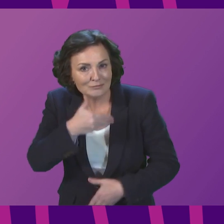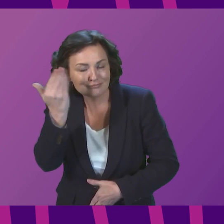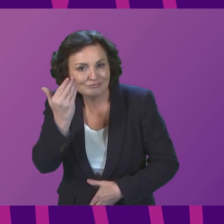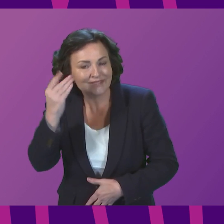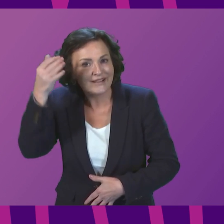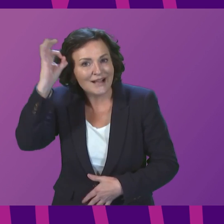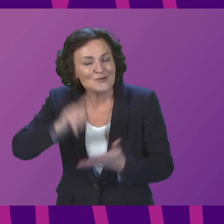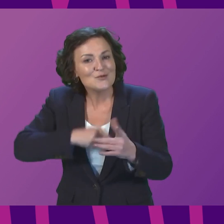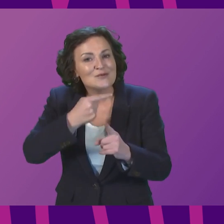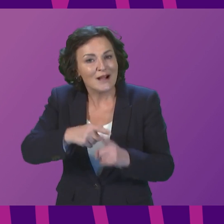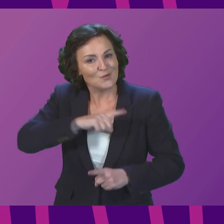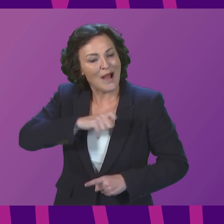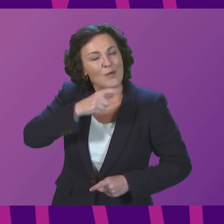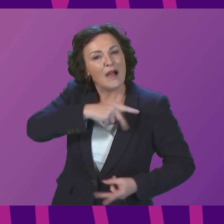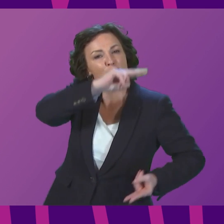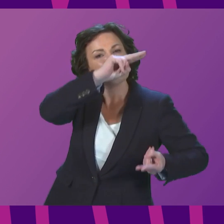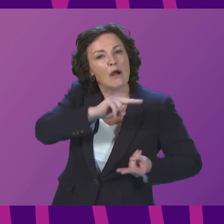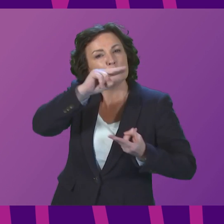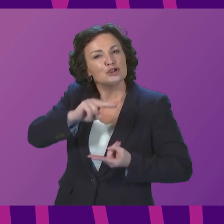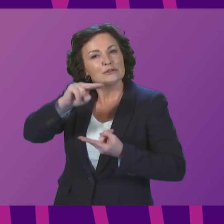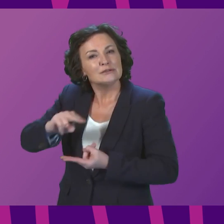in England, a council tax reduction scheme than can deliver up to 100 per cent relief.